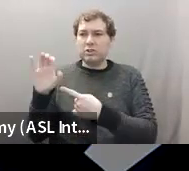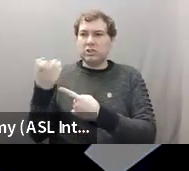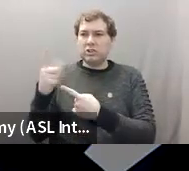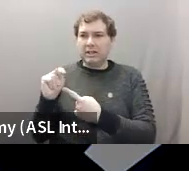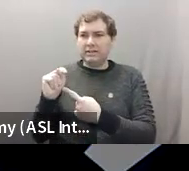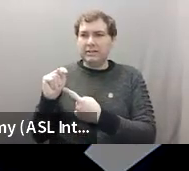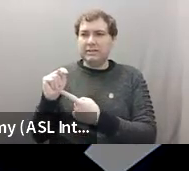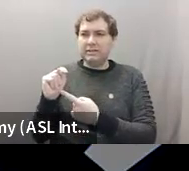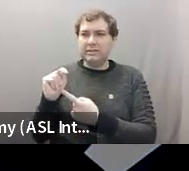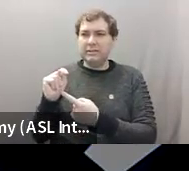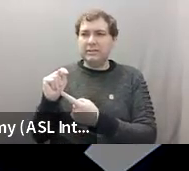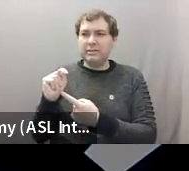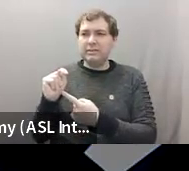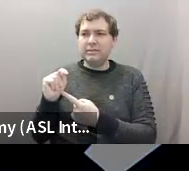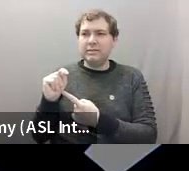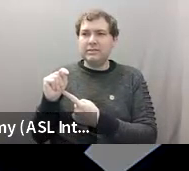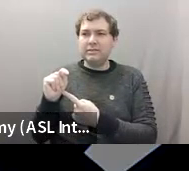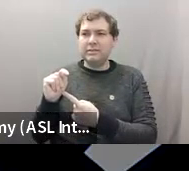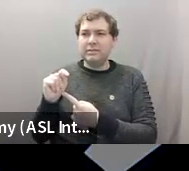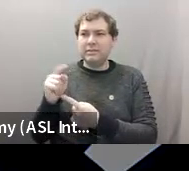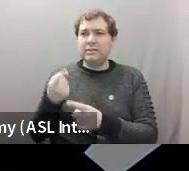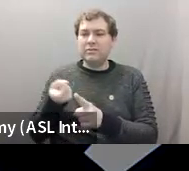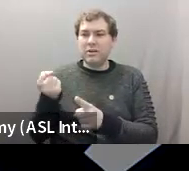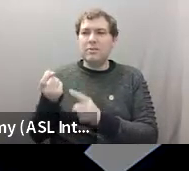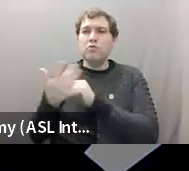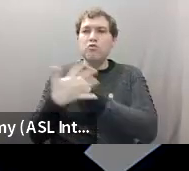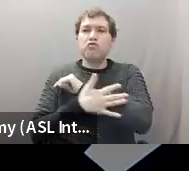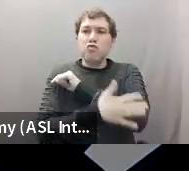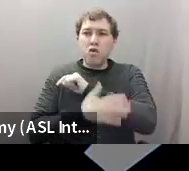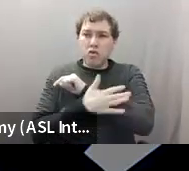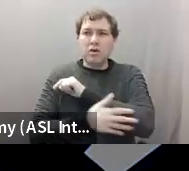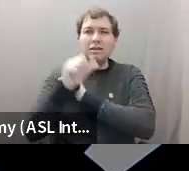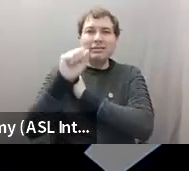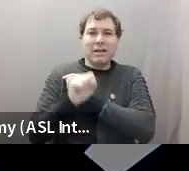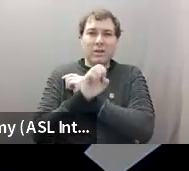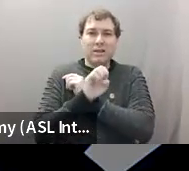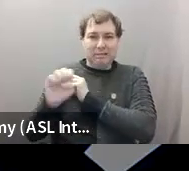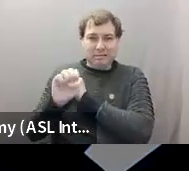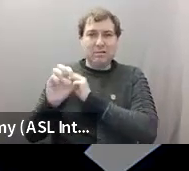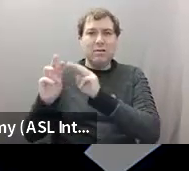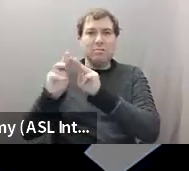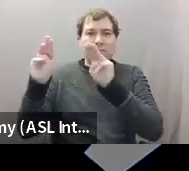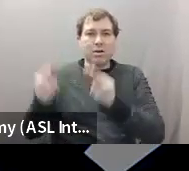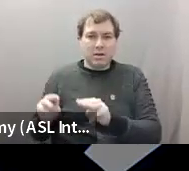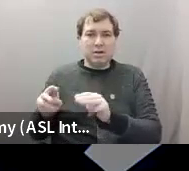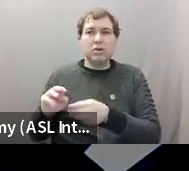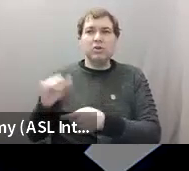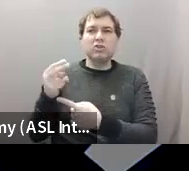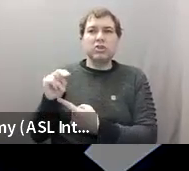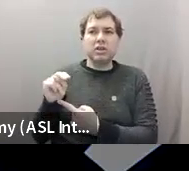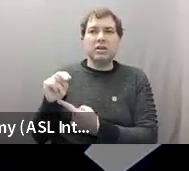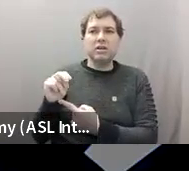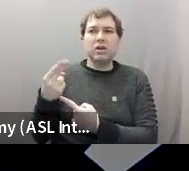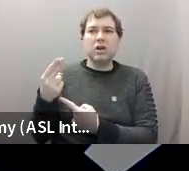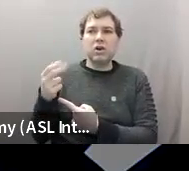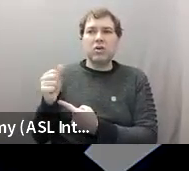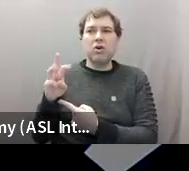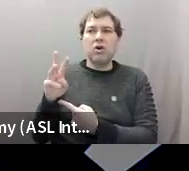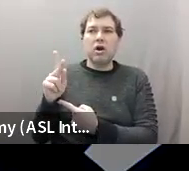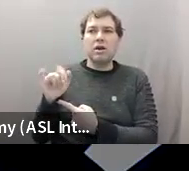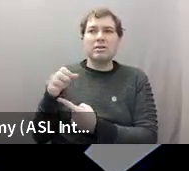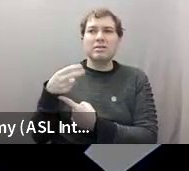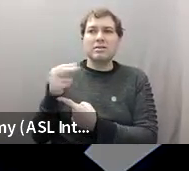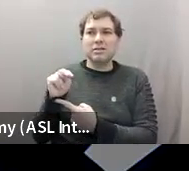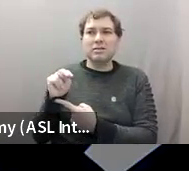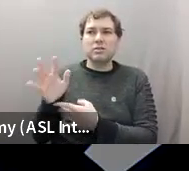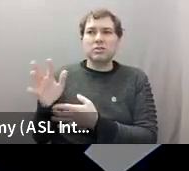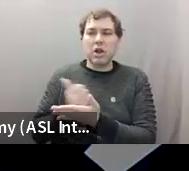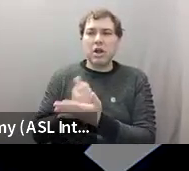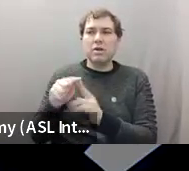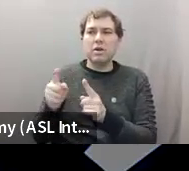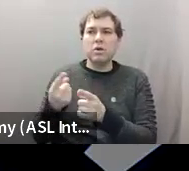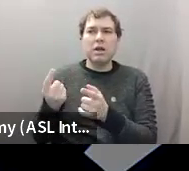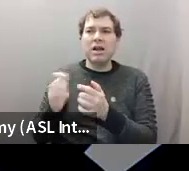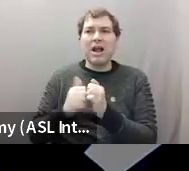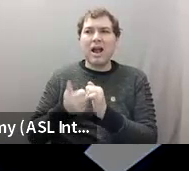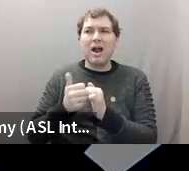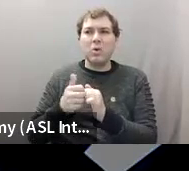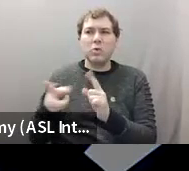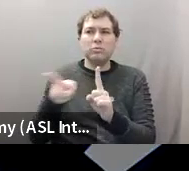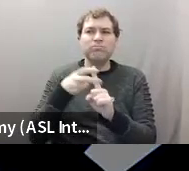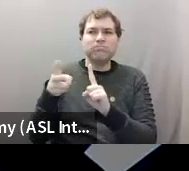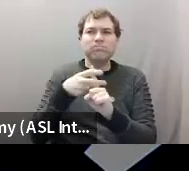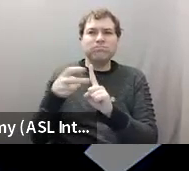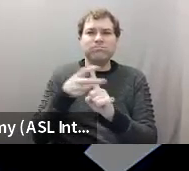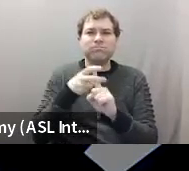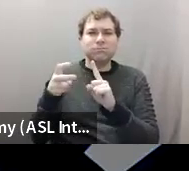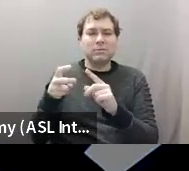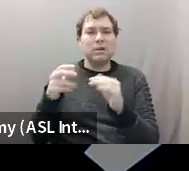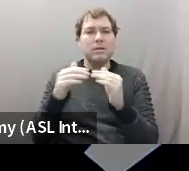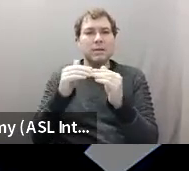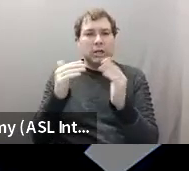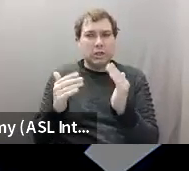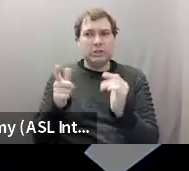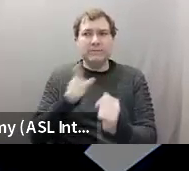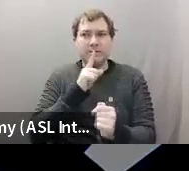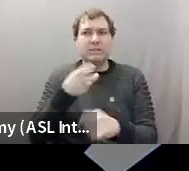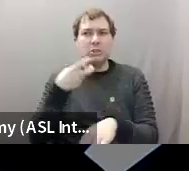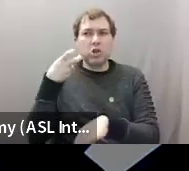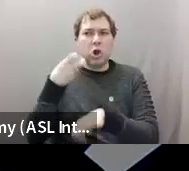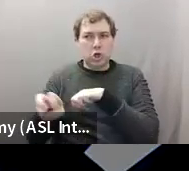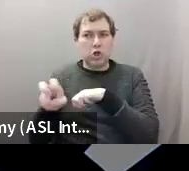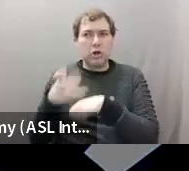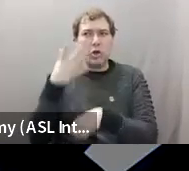Scott Birkenbuel (he, him) VP APRIL: And it's actually from rural, very rural, southeastern Montana and Jen Hawkinson, and she got, or whatever prize in a chat. But she wanted to know. How. How do you? How are you recruiting peers, and she's finding it super difficult cause you have to understand. In